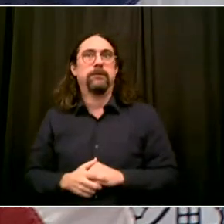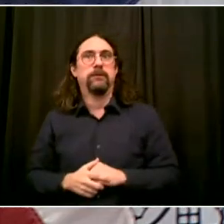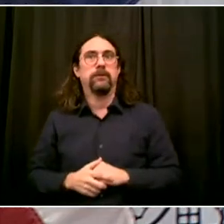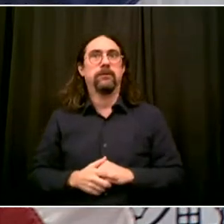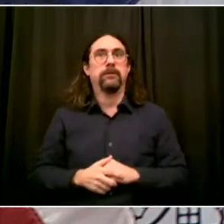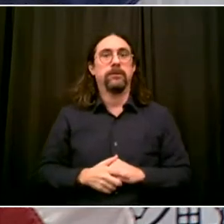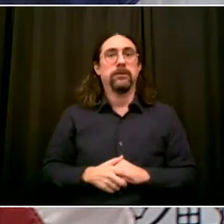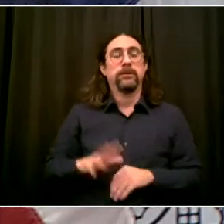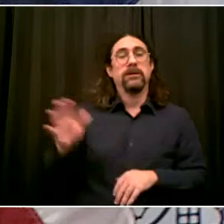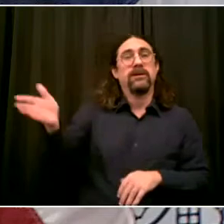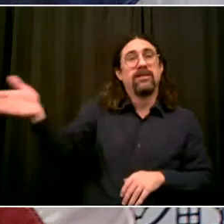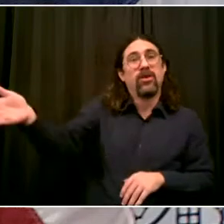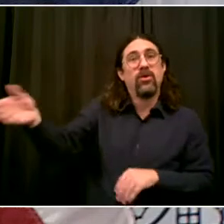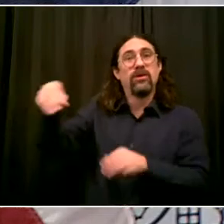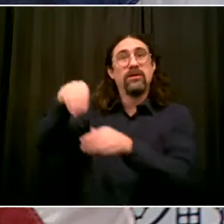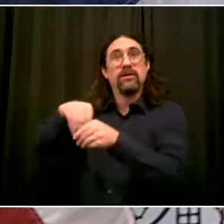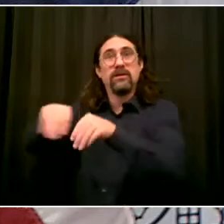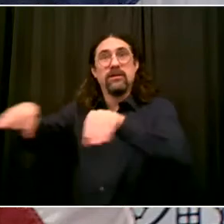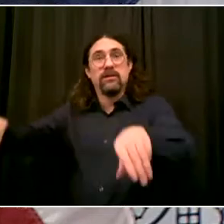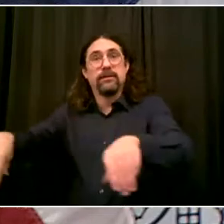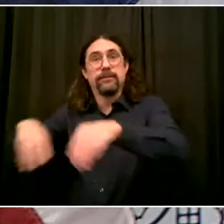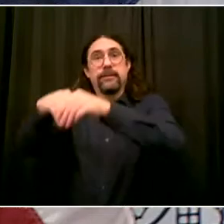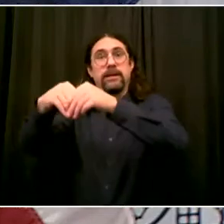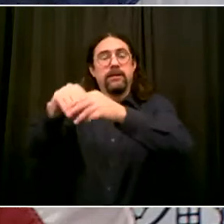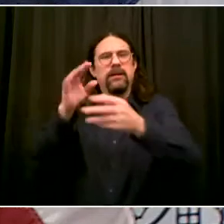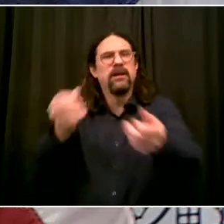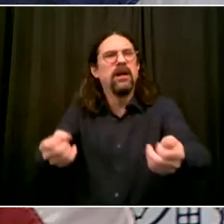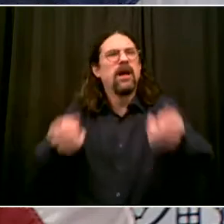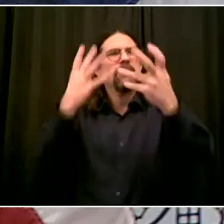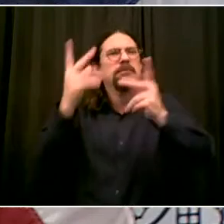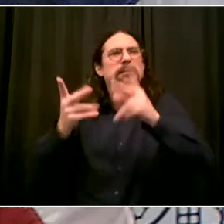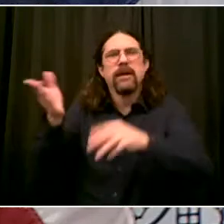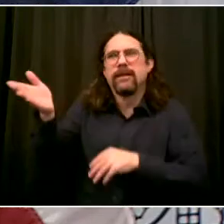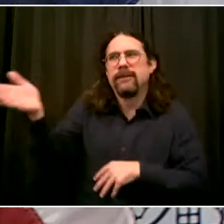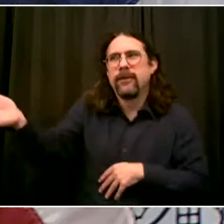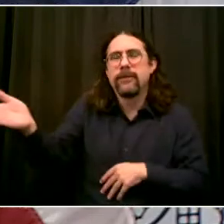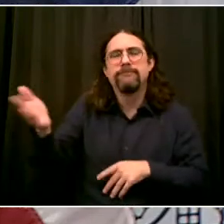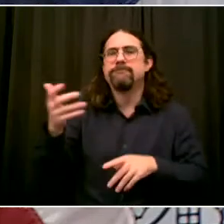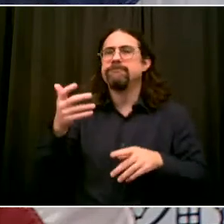NUMBER WAS, HUNDREDS, THOUSANDS, IT WAS TOO MANY PEOPLE. IT APPEESAR THAT THERE WAS A VERY